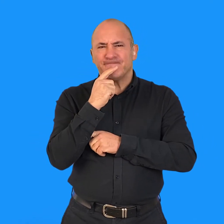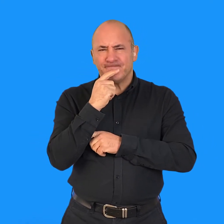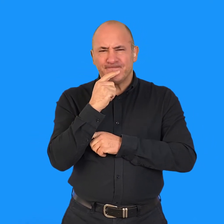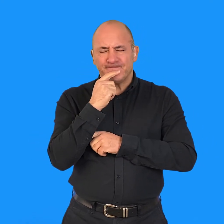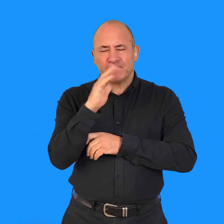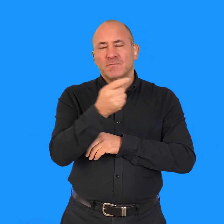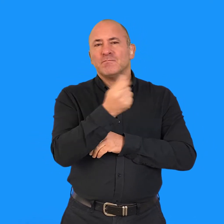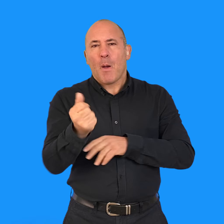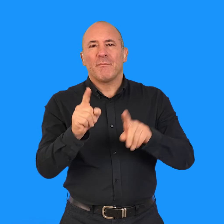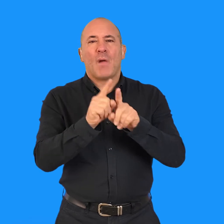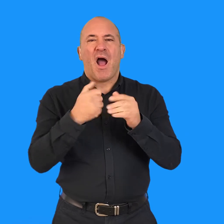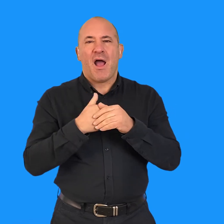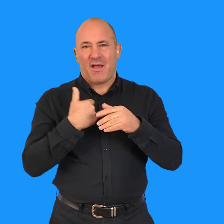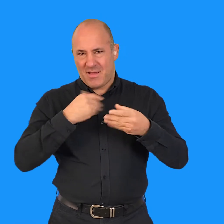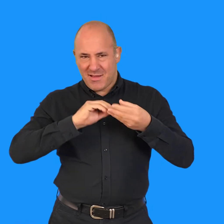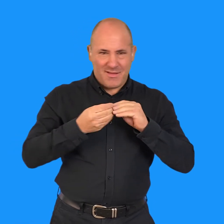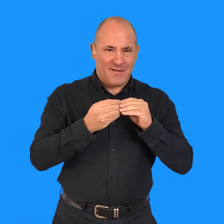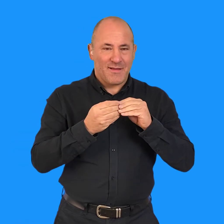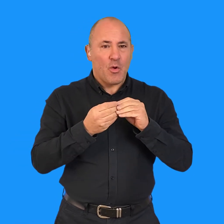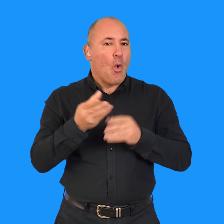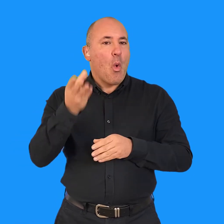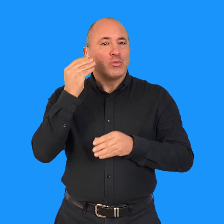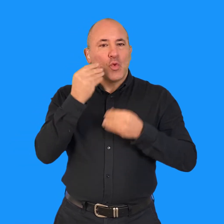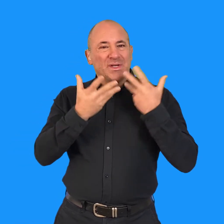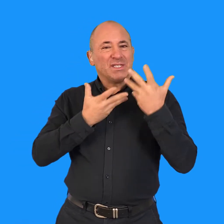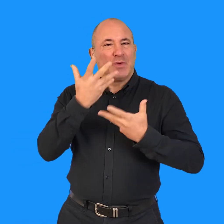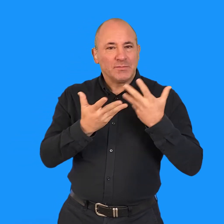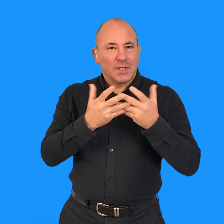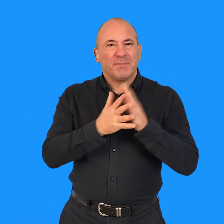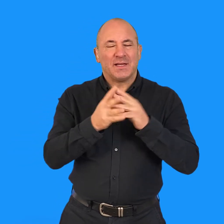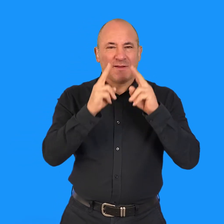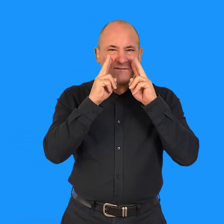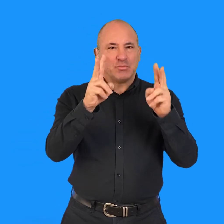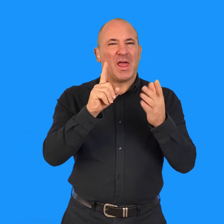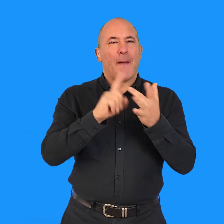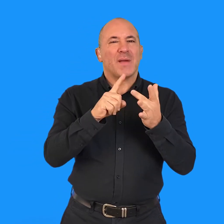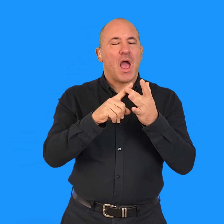So some of the things, so the work had audio description for visually impaired audience members.